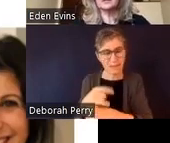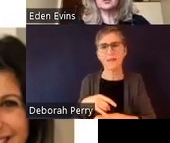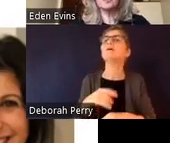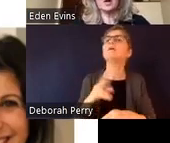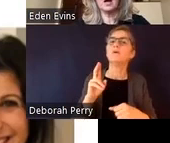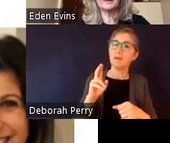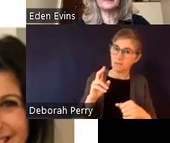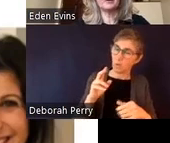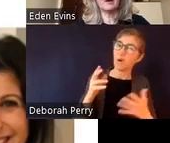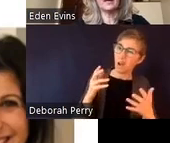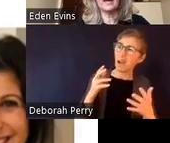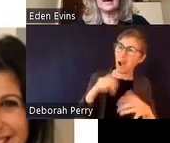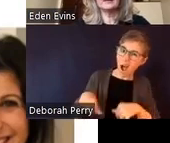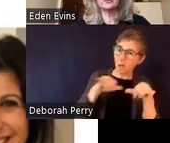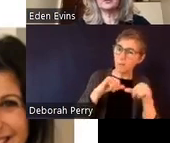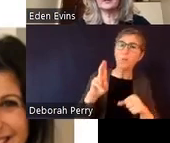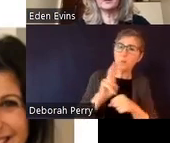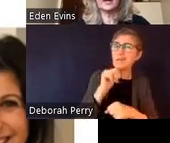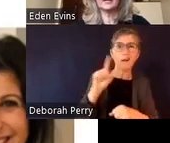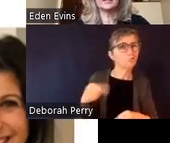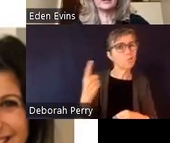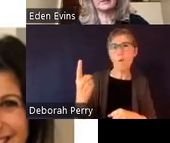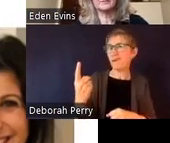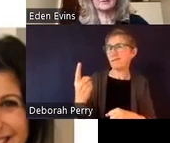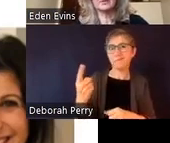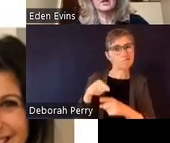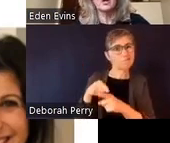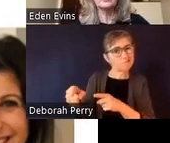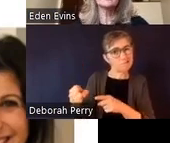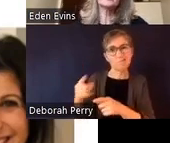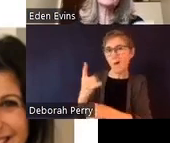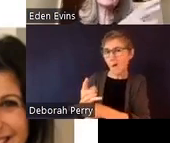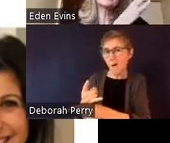is super common, right, and associated with psychiatric symptoms. So I showed you that